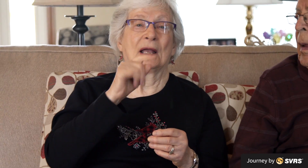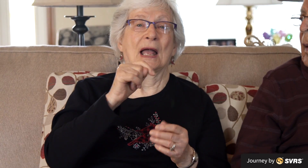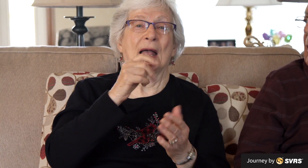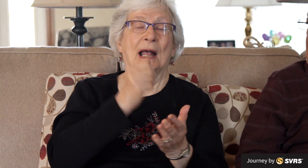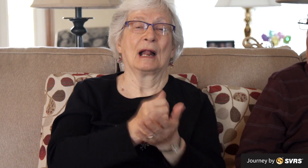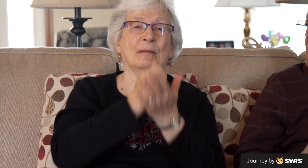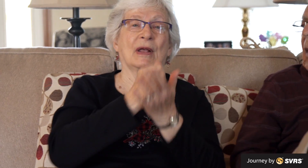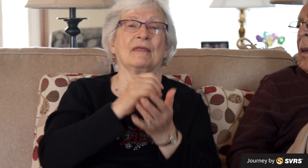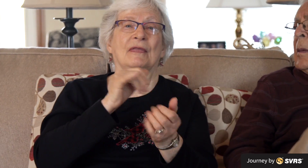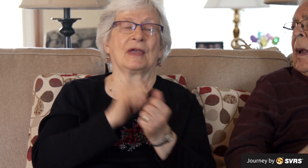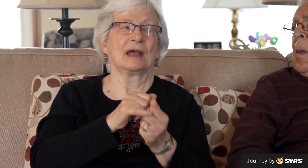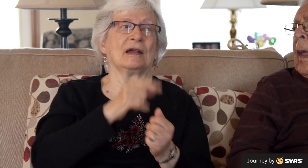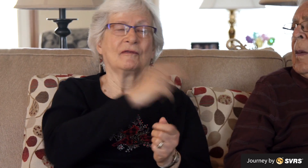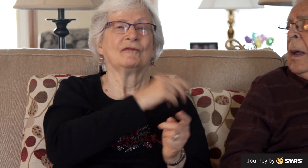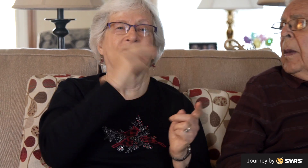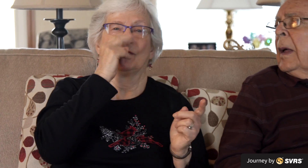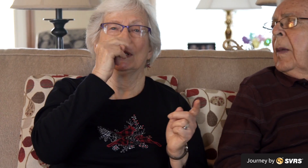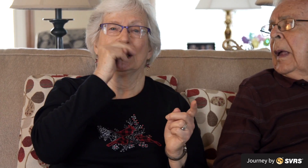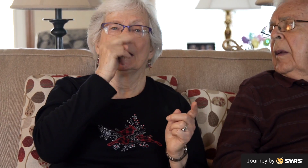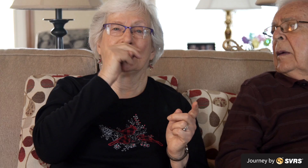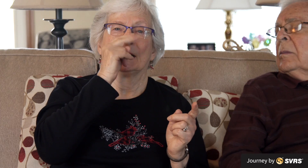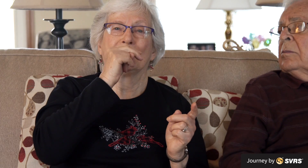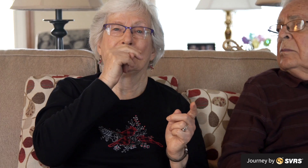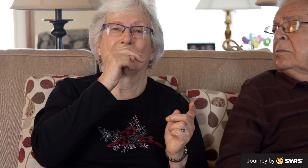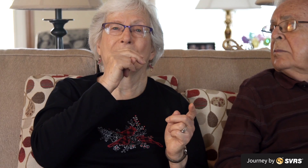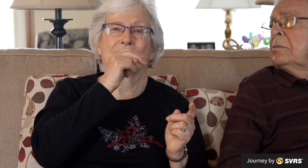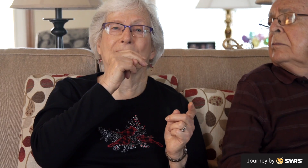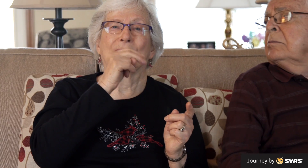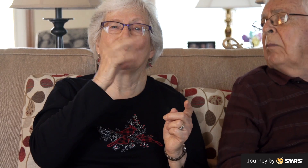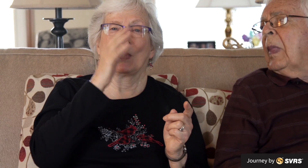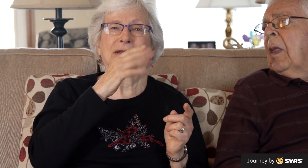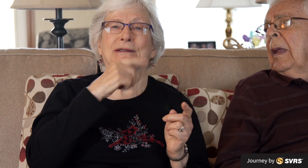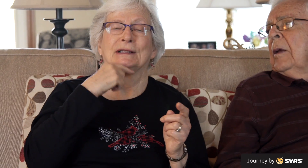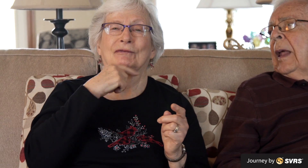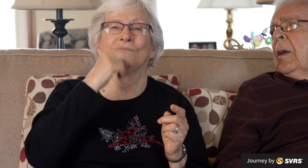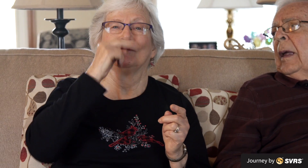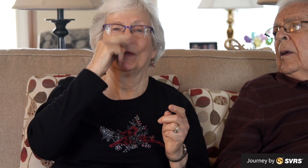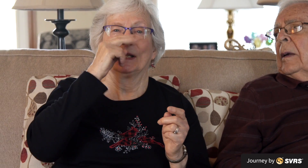It also helps that he's funny, he will say funny things,